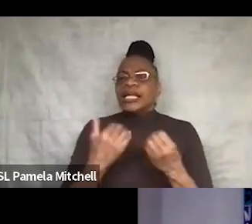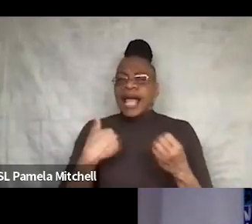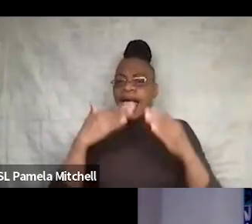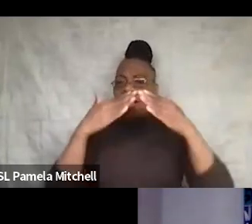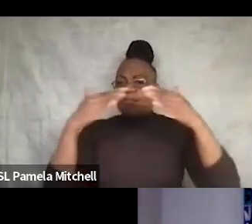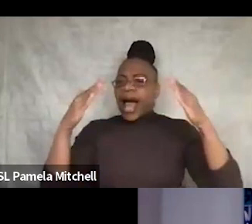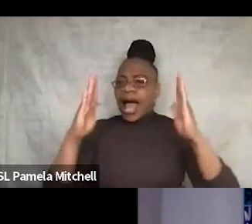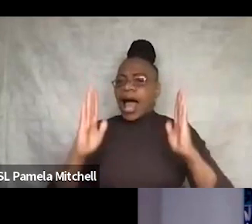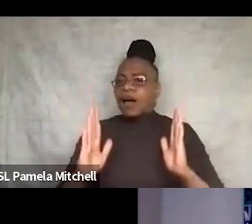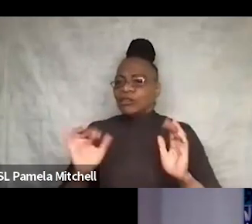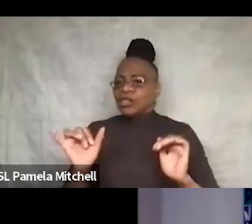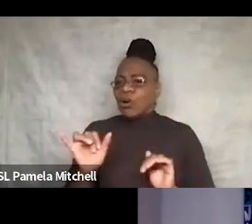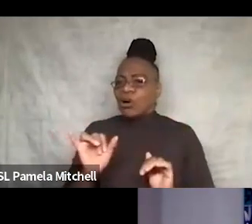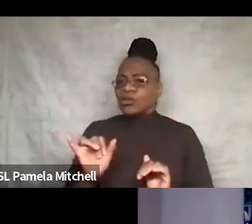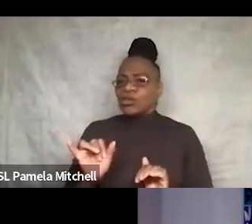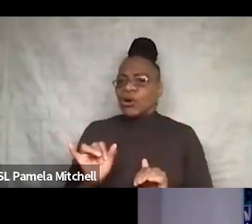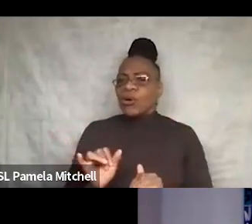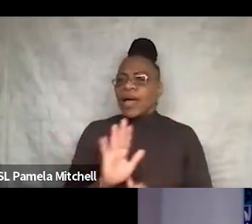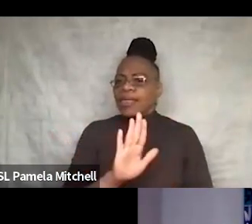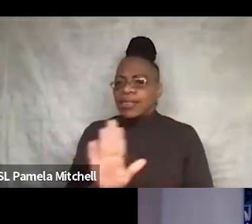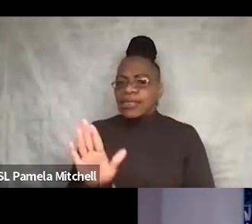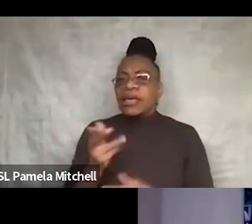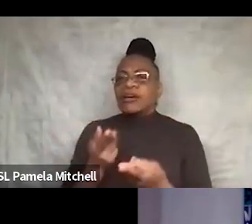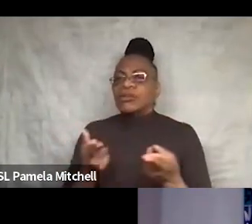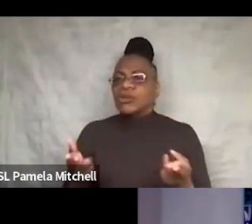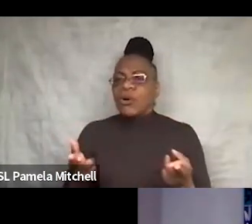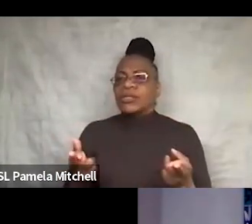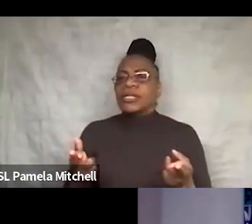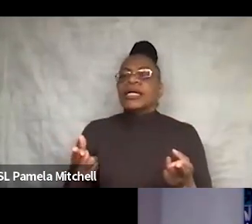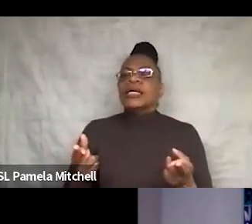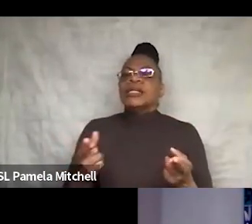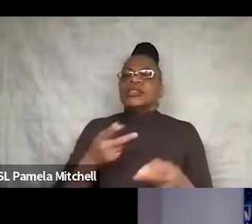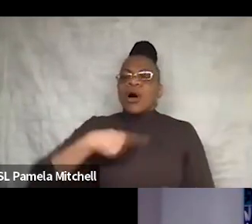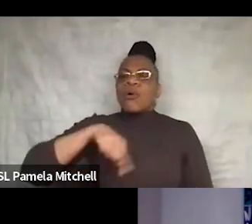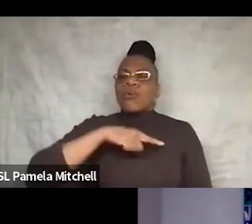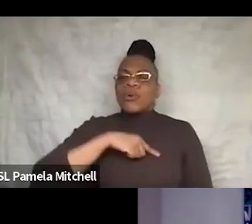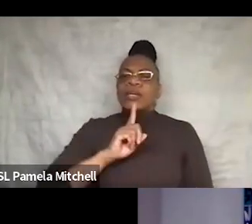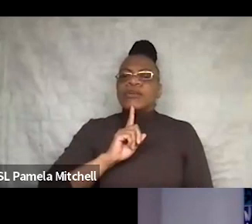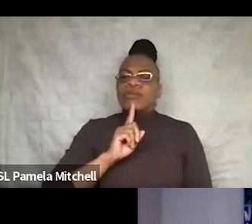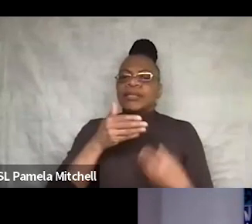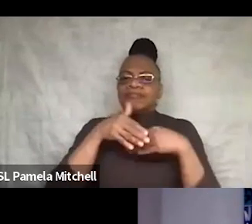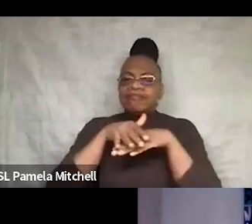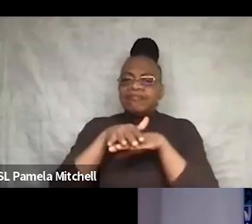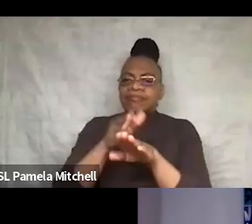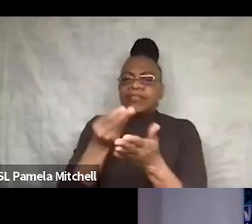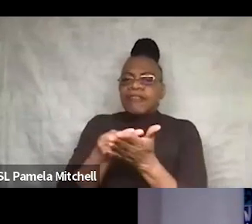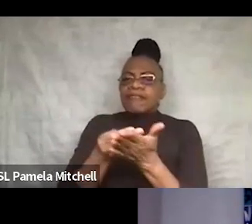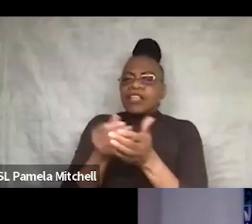So, and then source, you know, the State Opioid Response grants. So we grade those funding streams together in a way